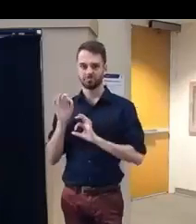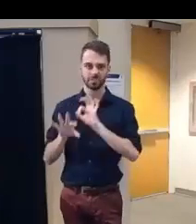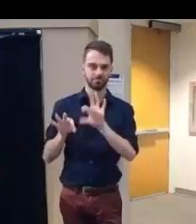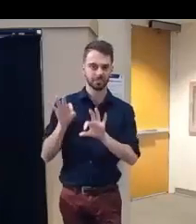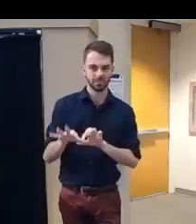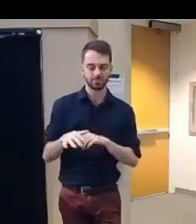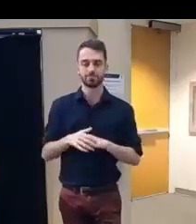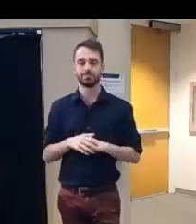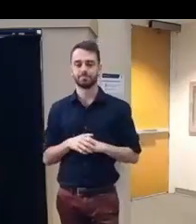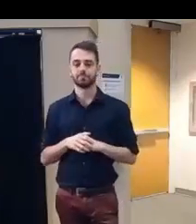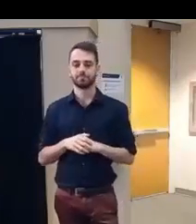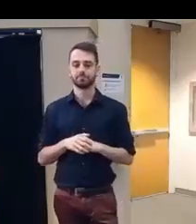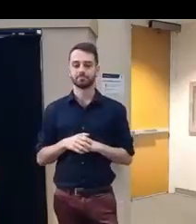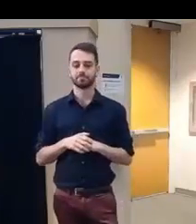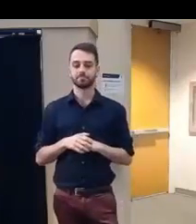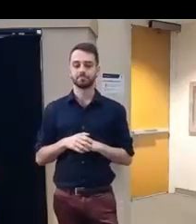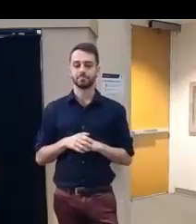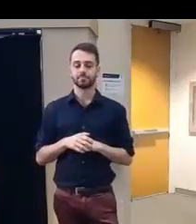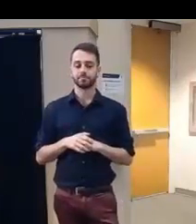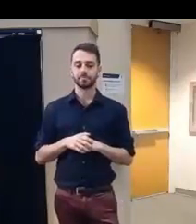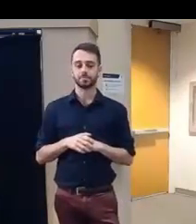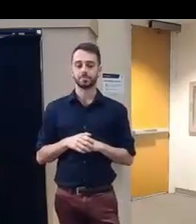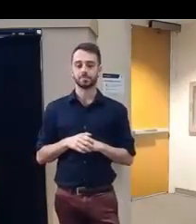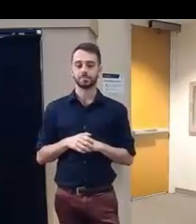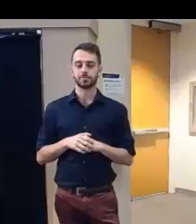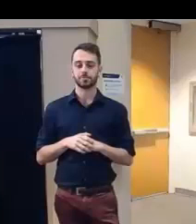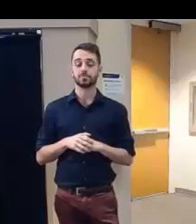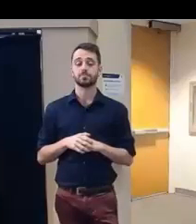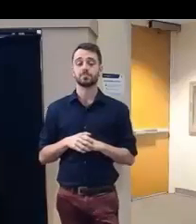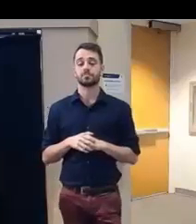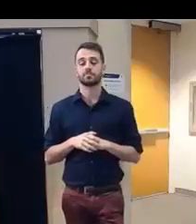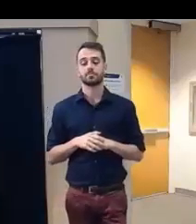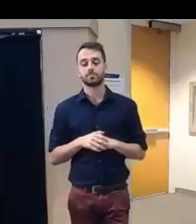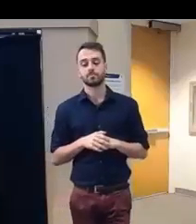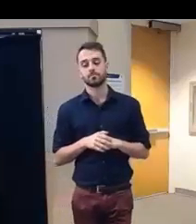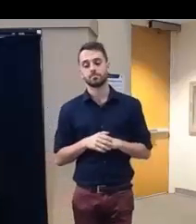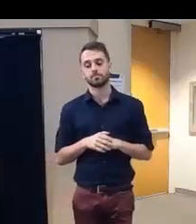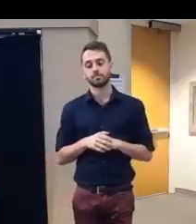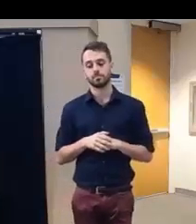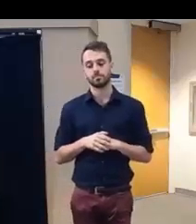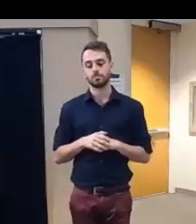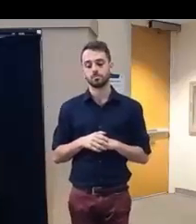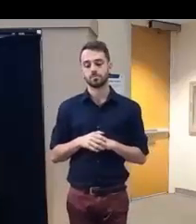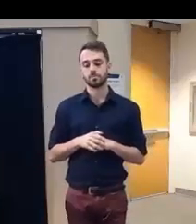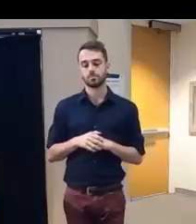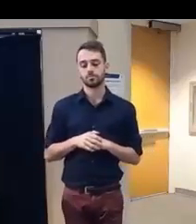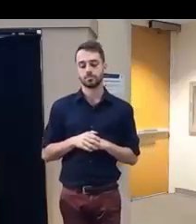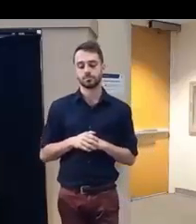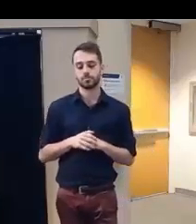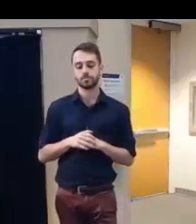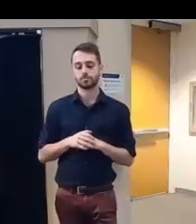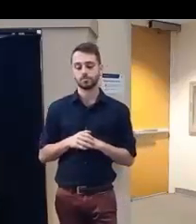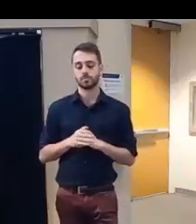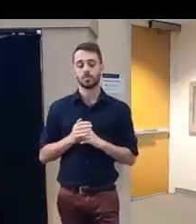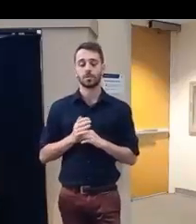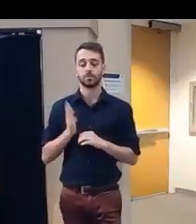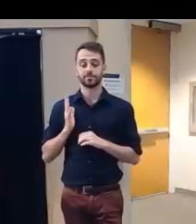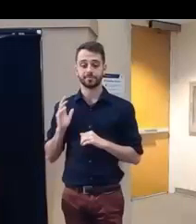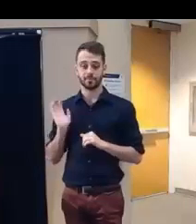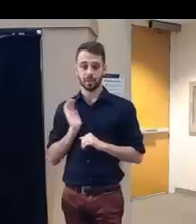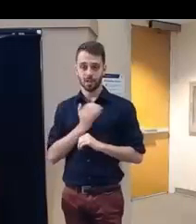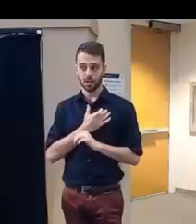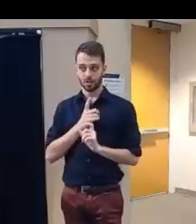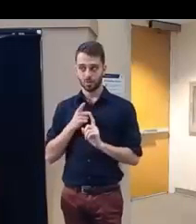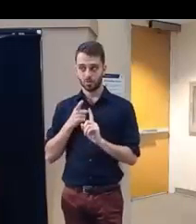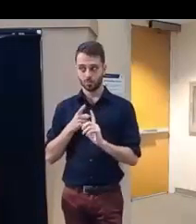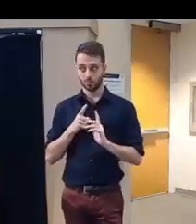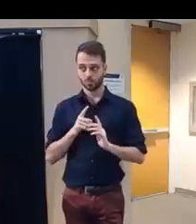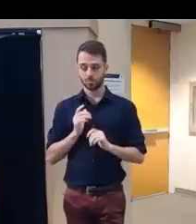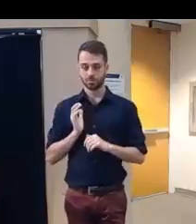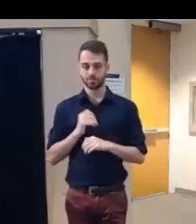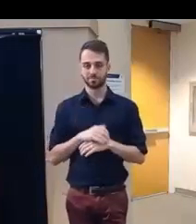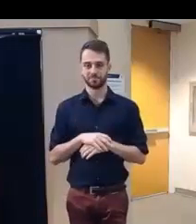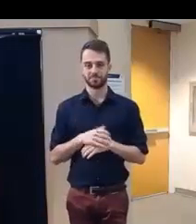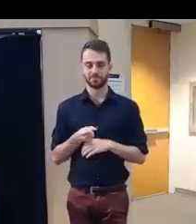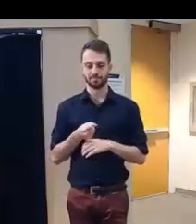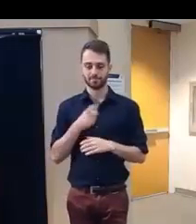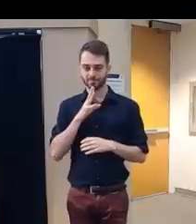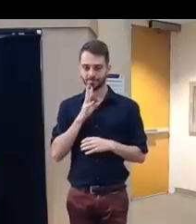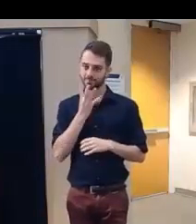um and um one of the initiatives we started um uh was focused on um the I'm actually gonna skip